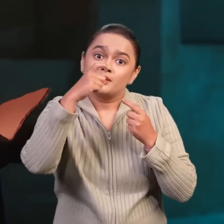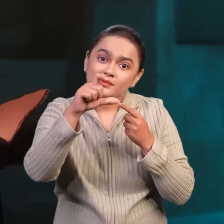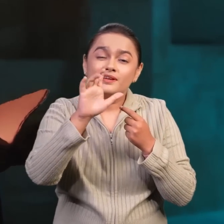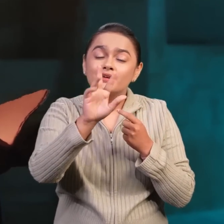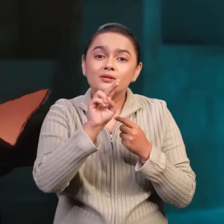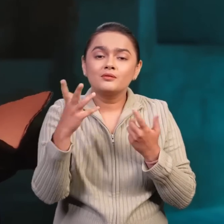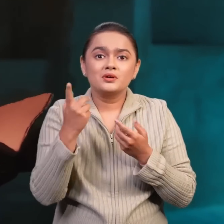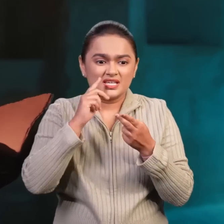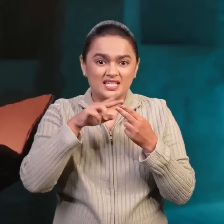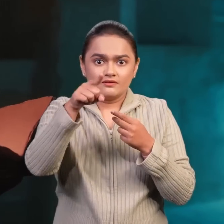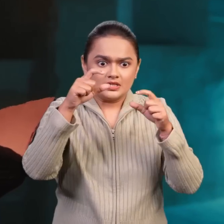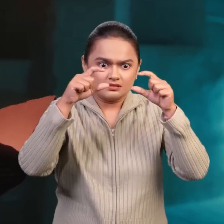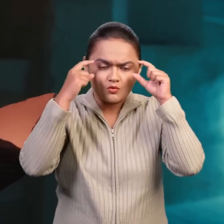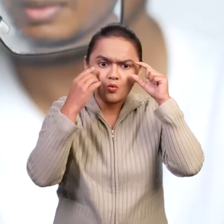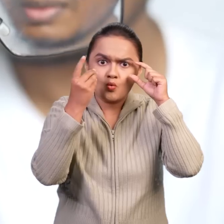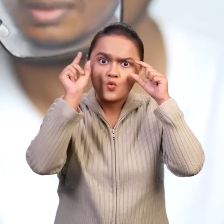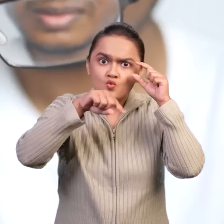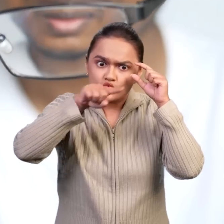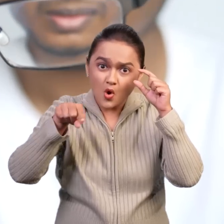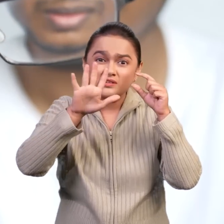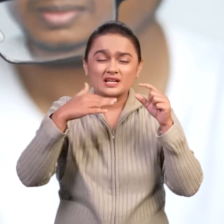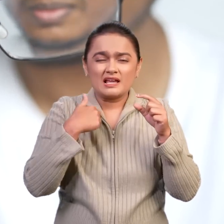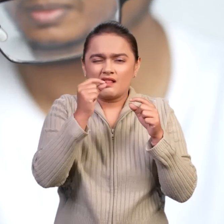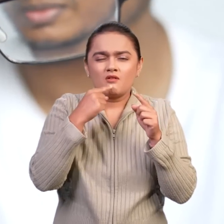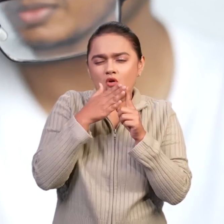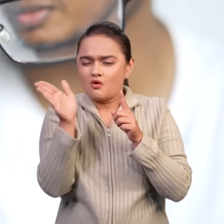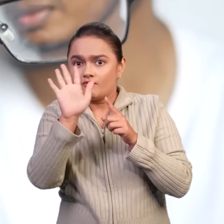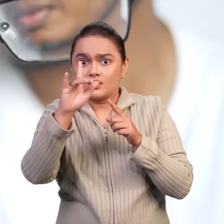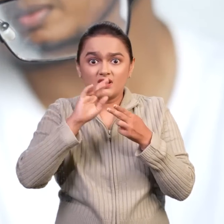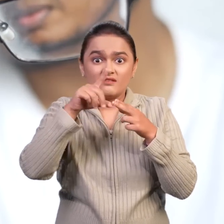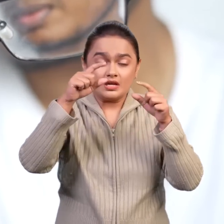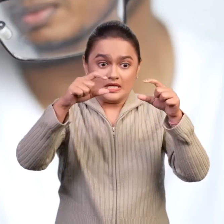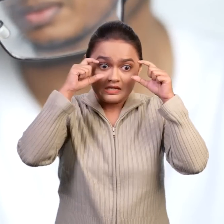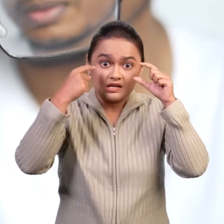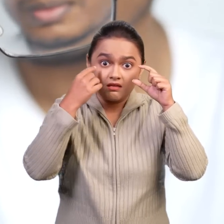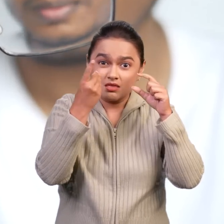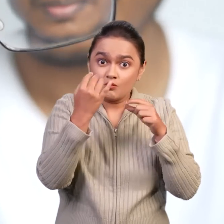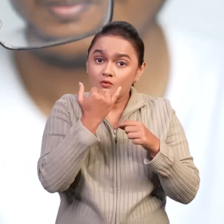So if you've been reading either with the wrong number - I'm digressing here, but I'm talking about if you're wearing the wrong number -